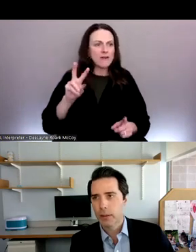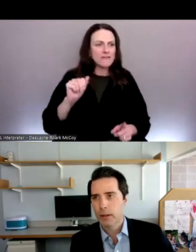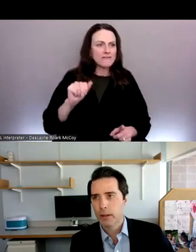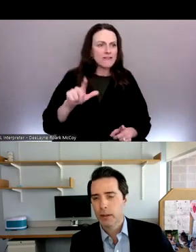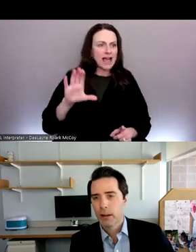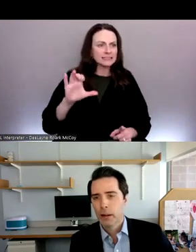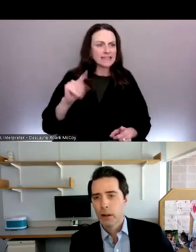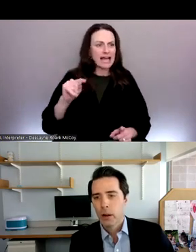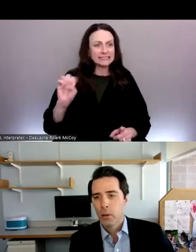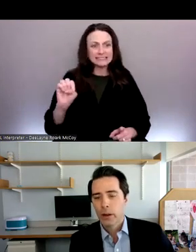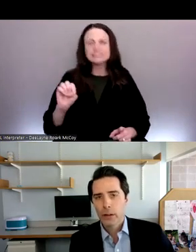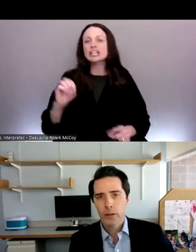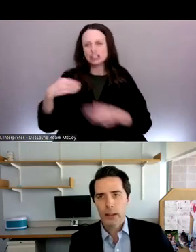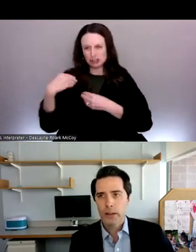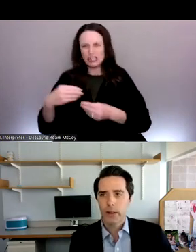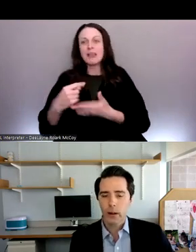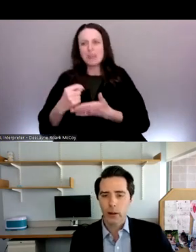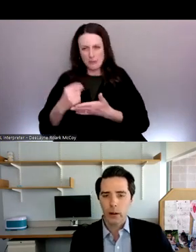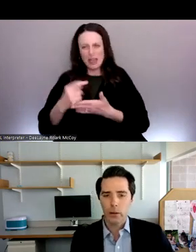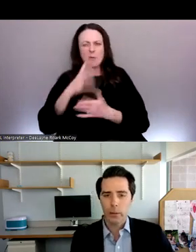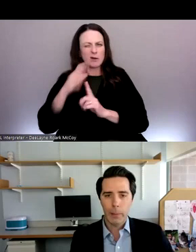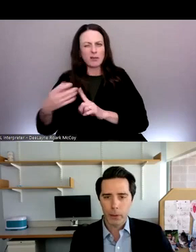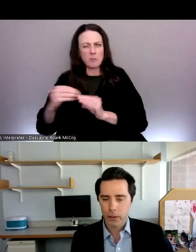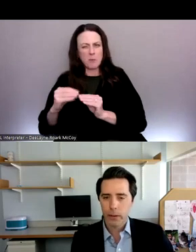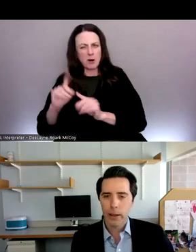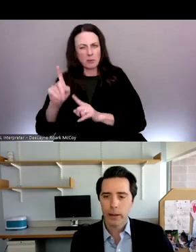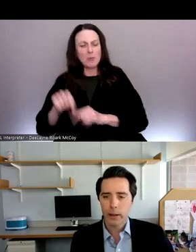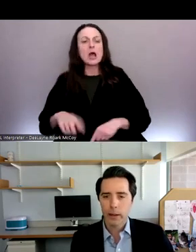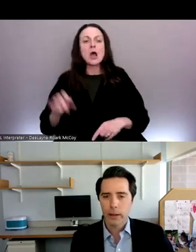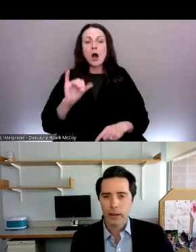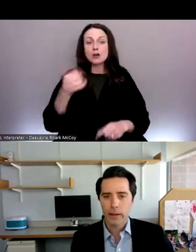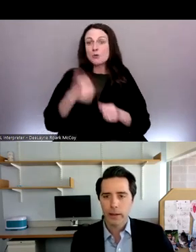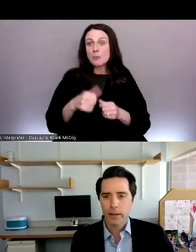therapy